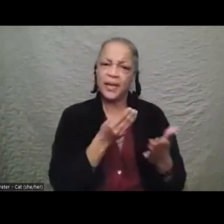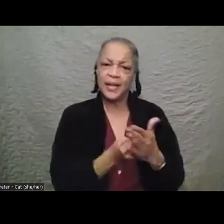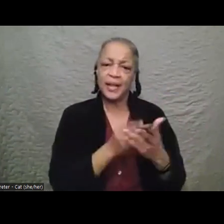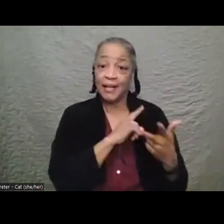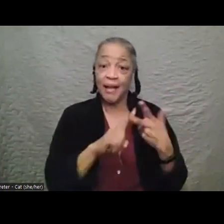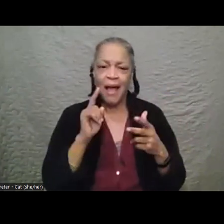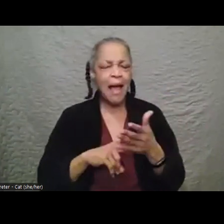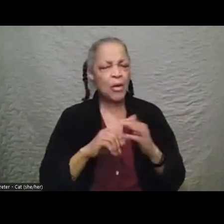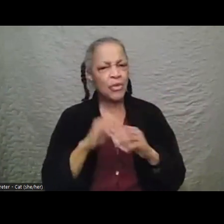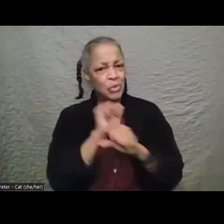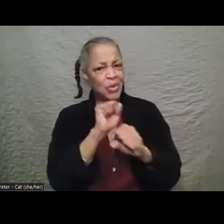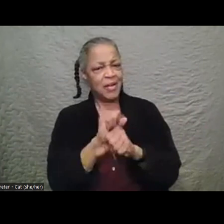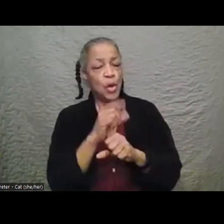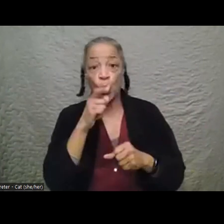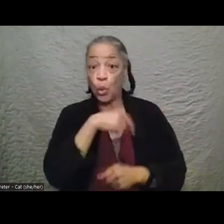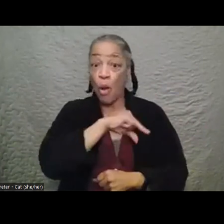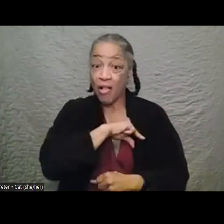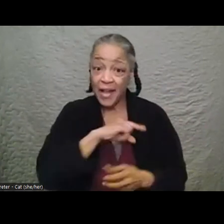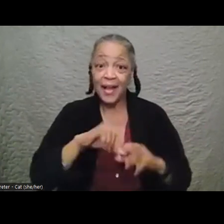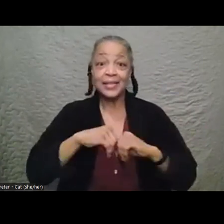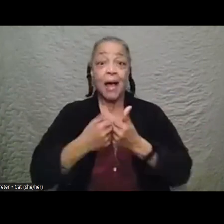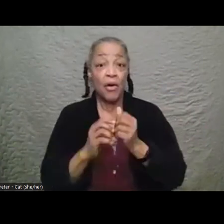Who qualifies them how do they support people?